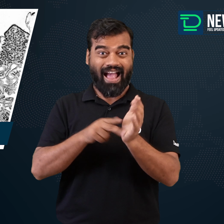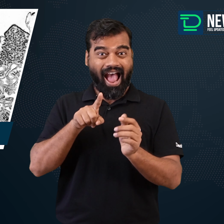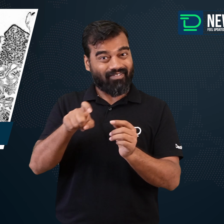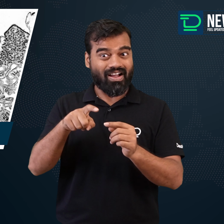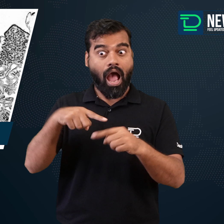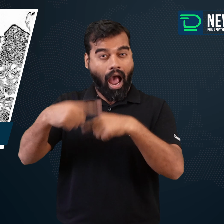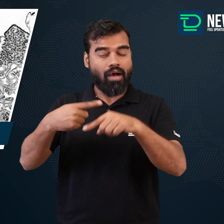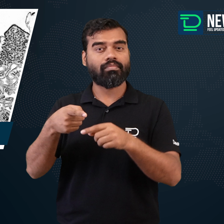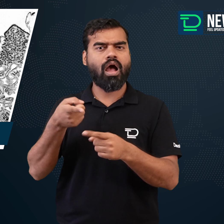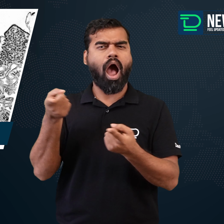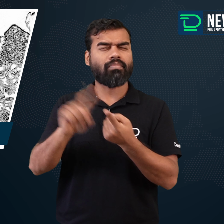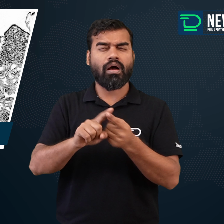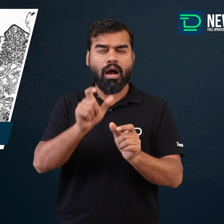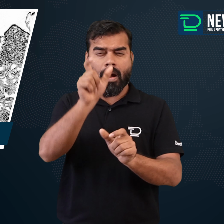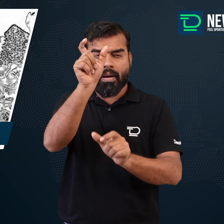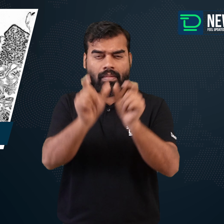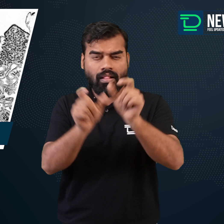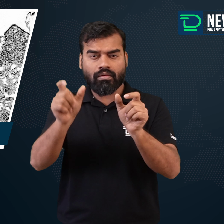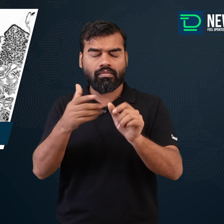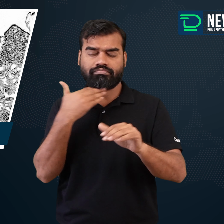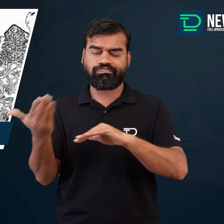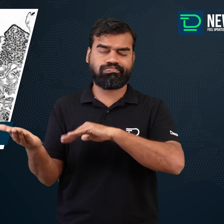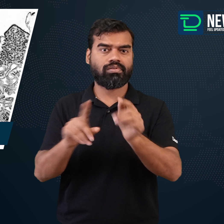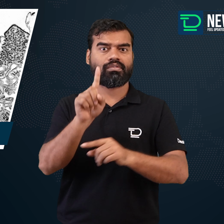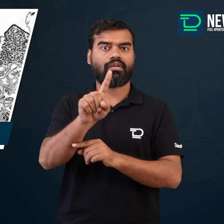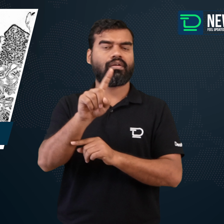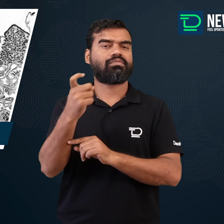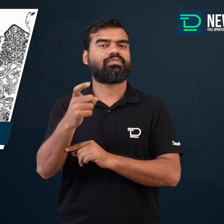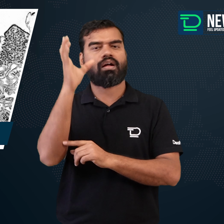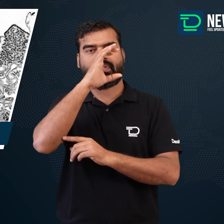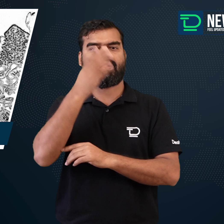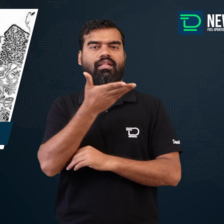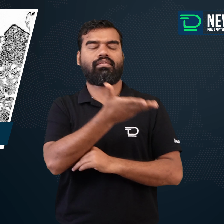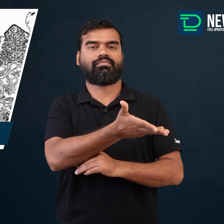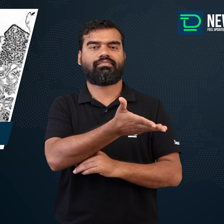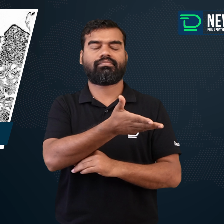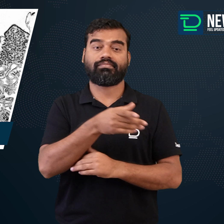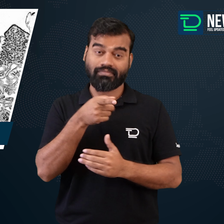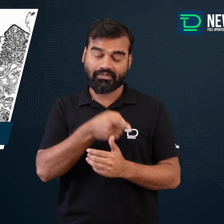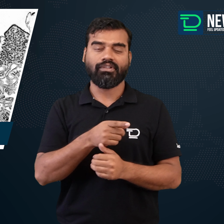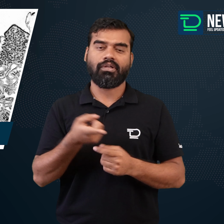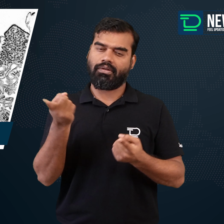There are 17 people who have died due to the Nipah virus attack.